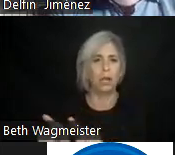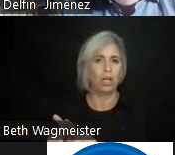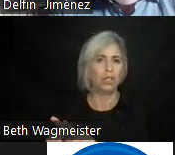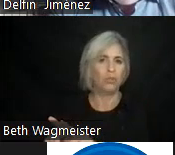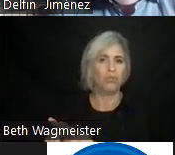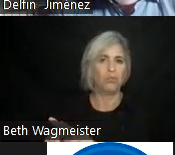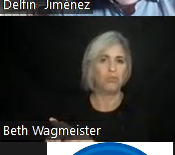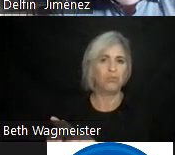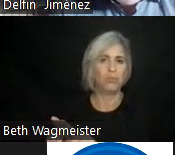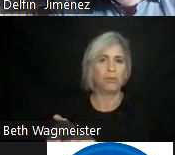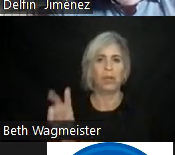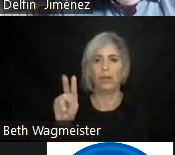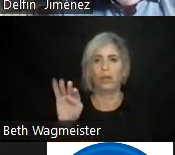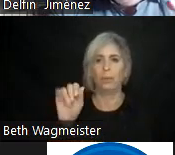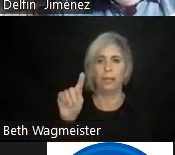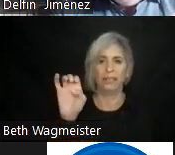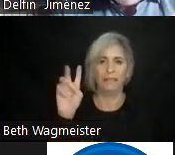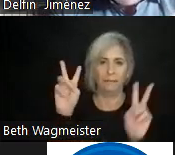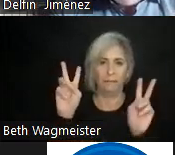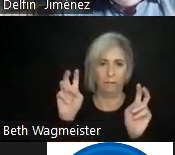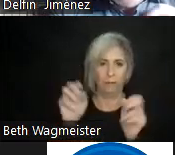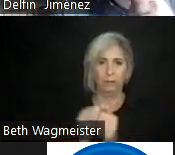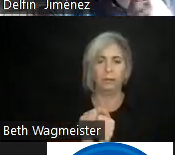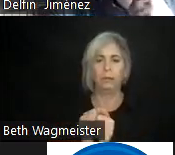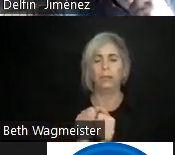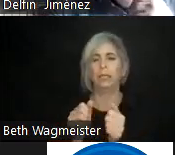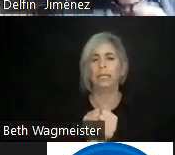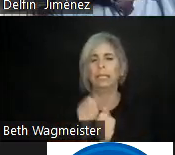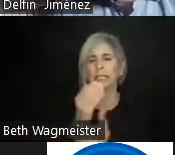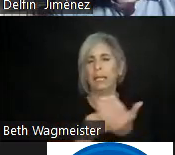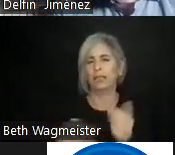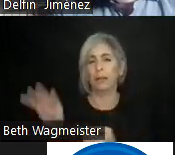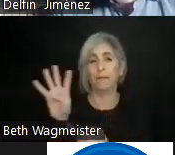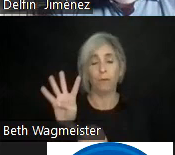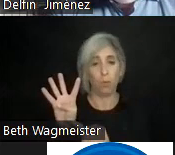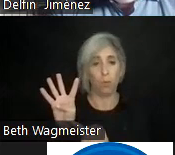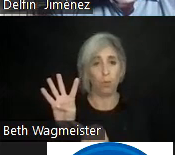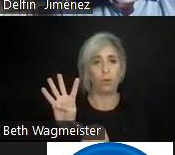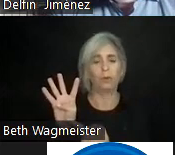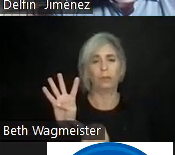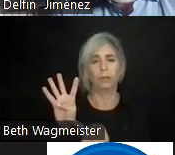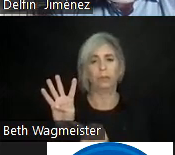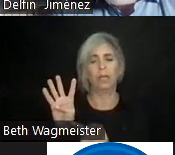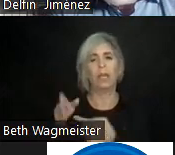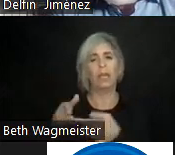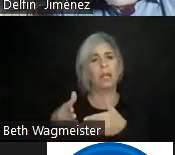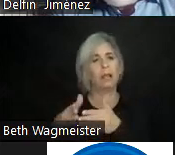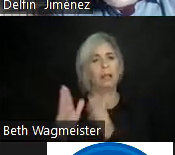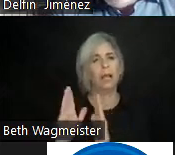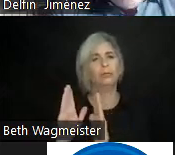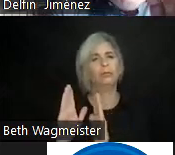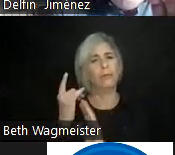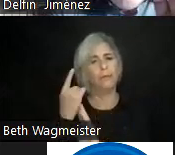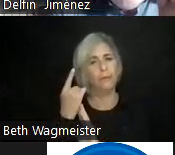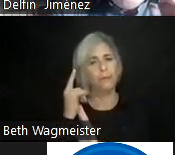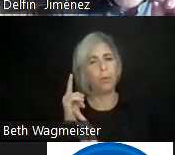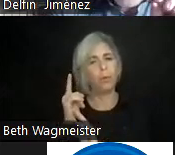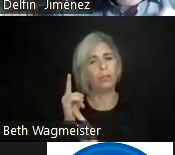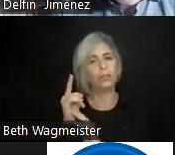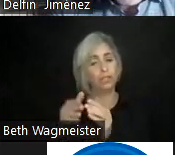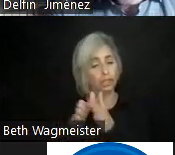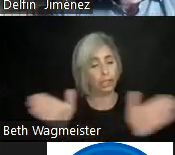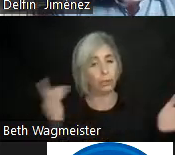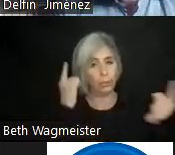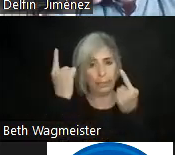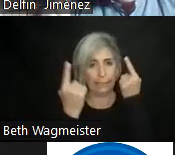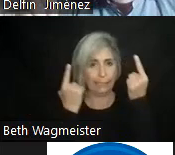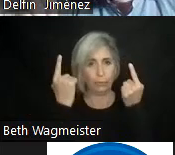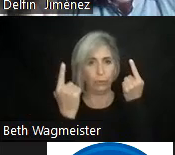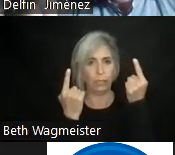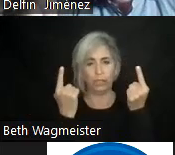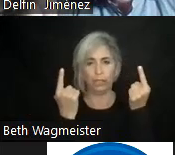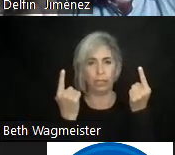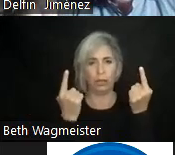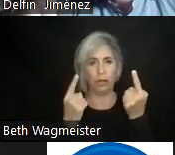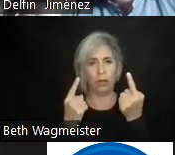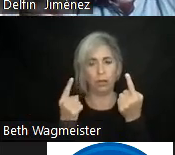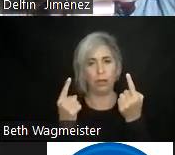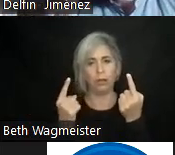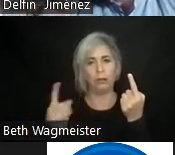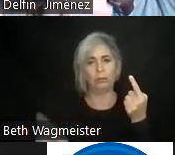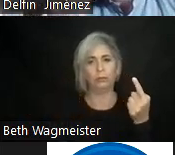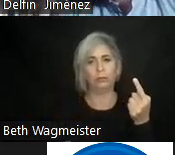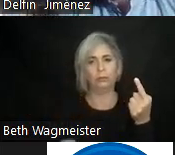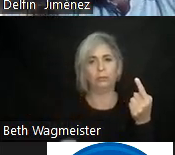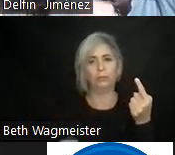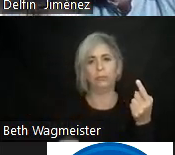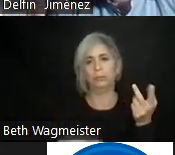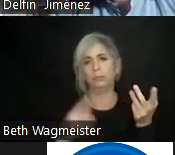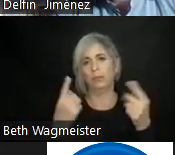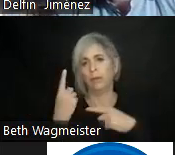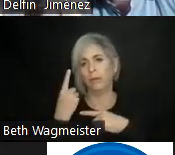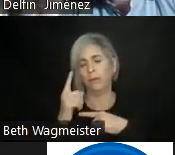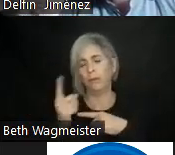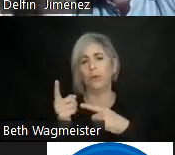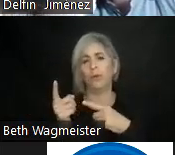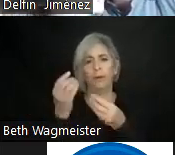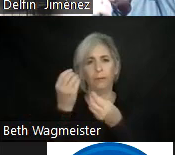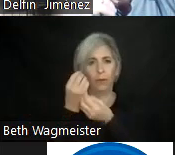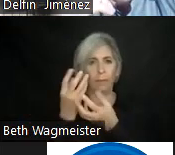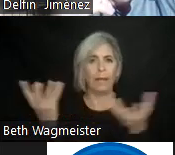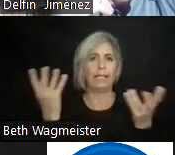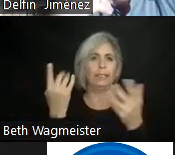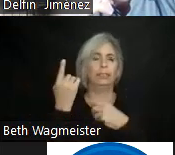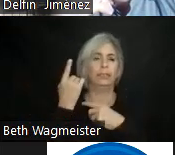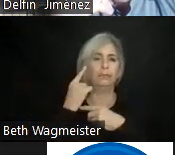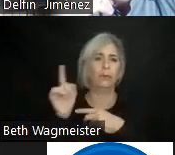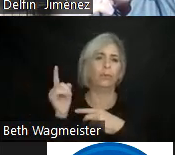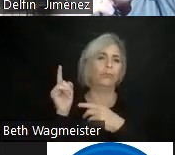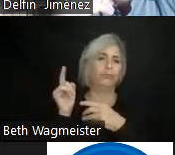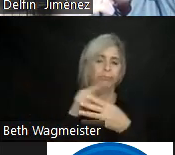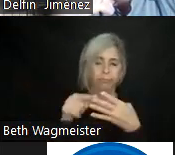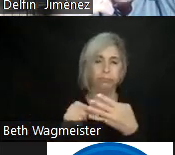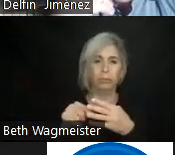But in section 4, about general considerations and for training information, service, but in 4.5,